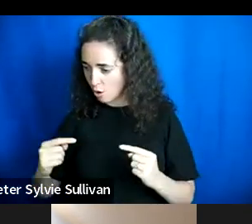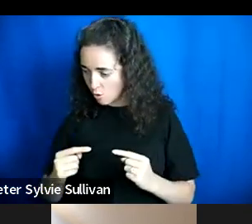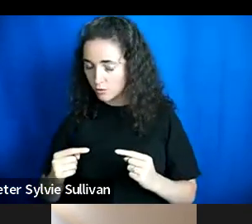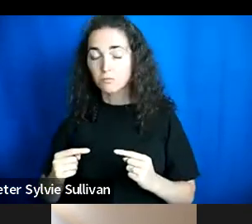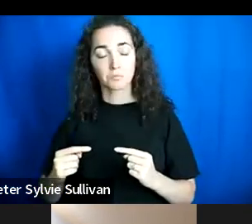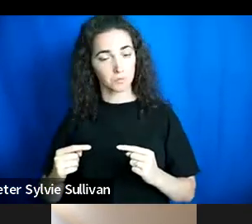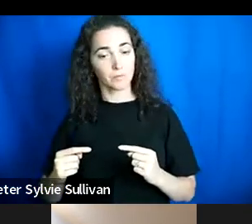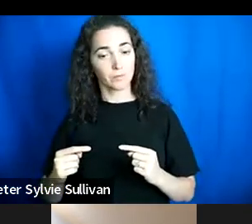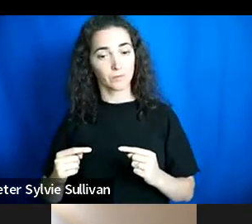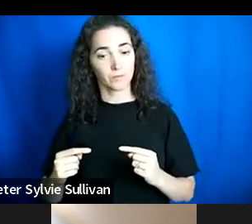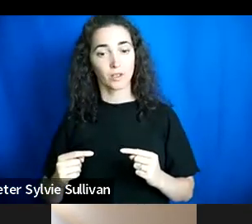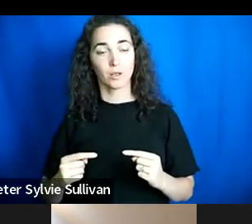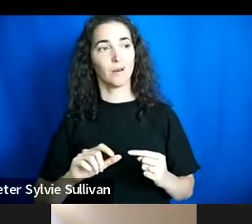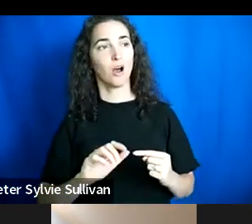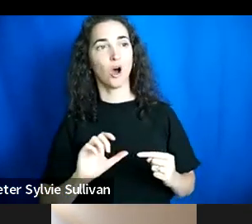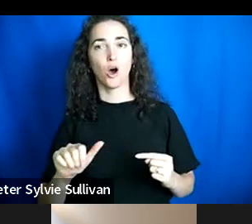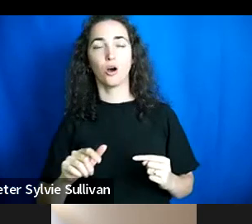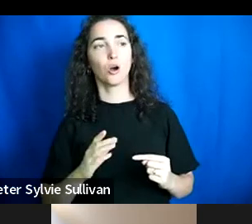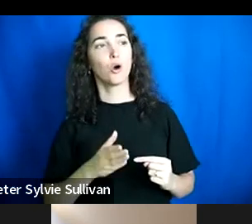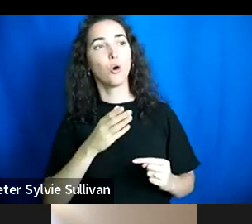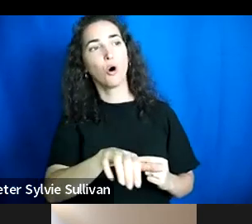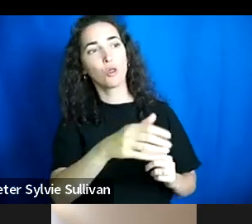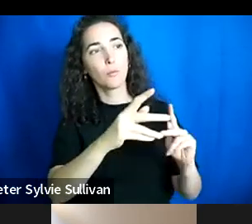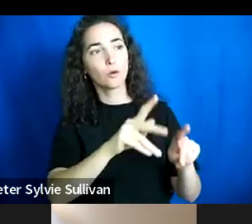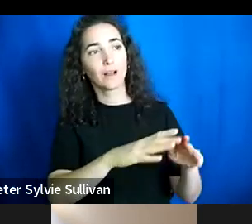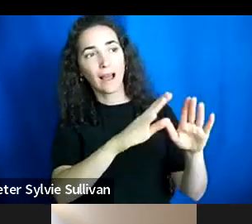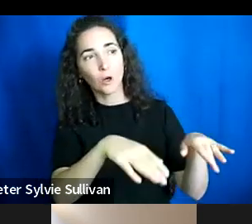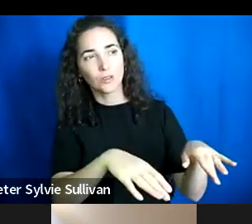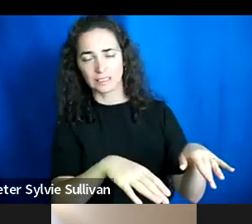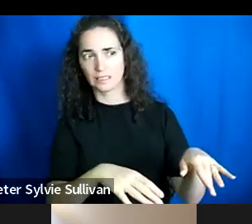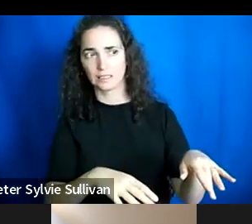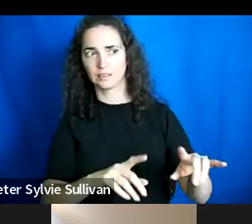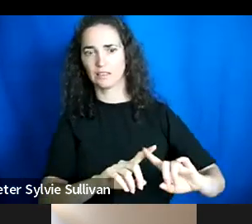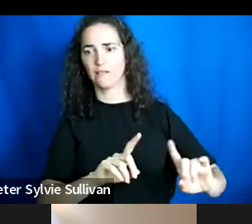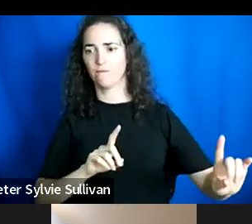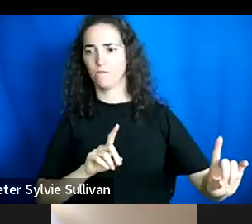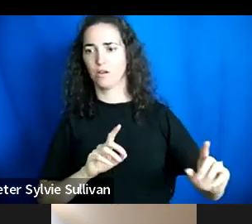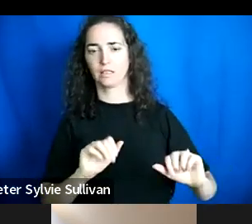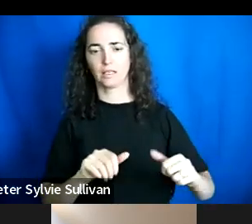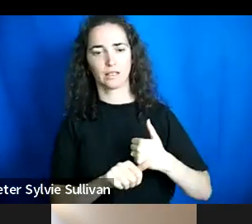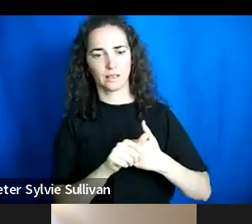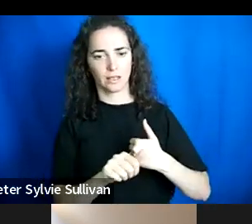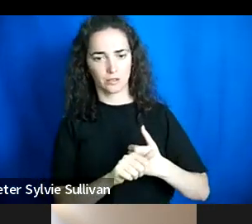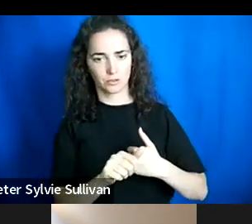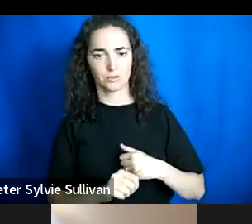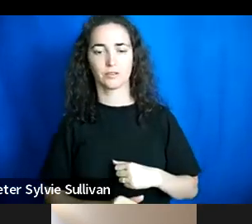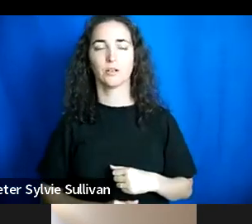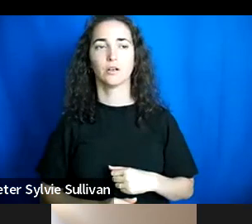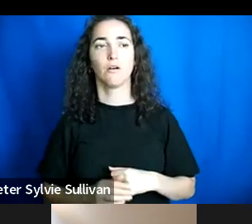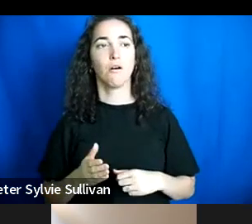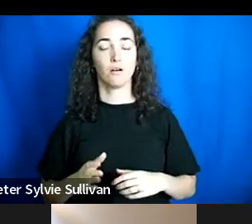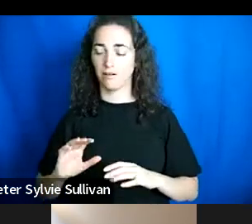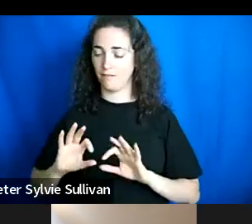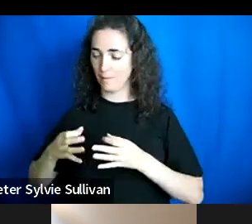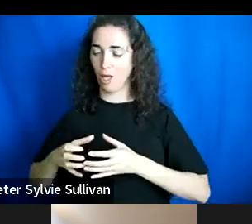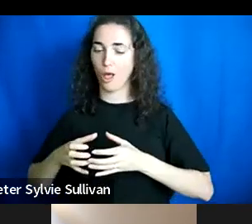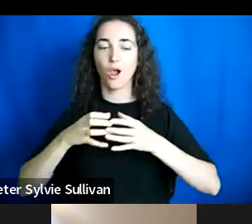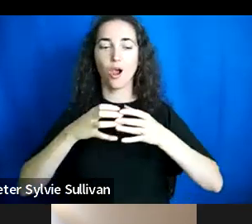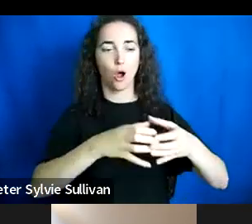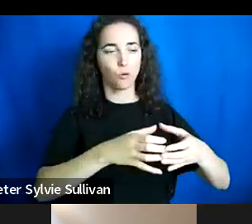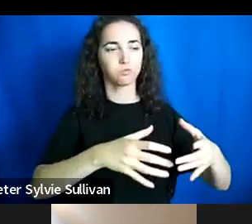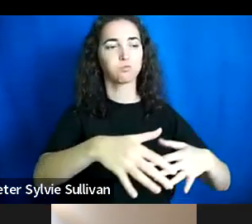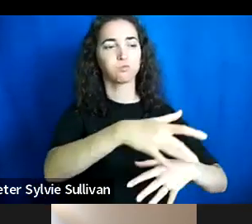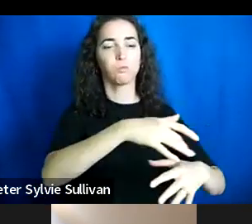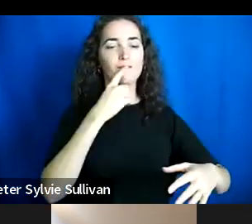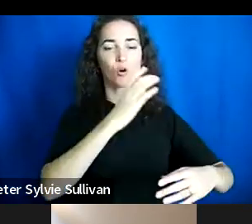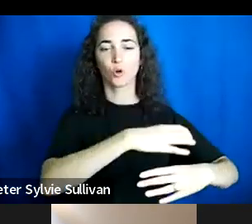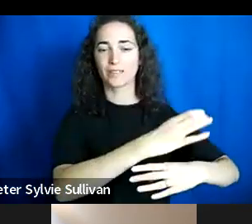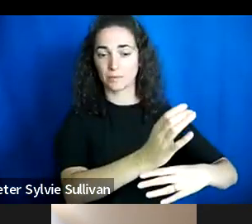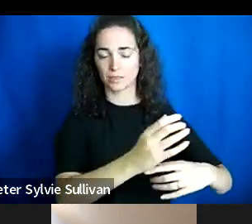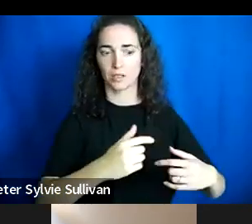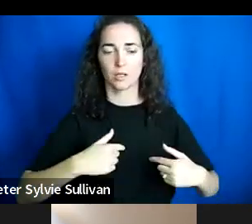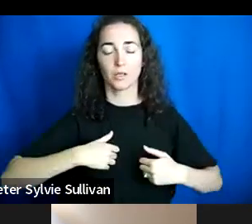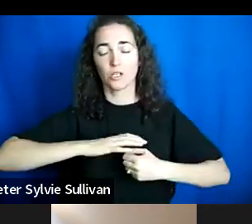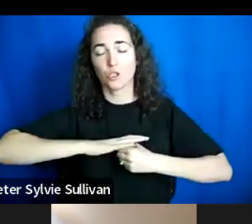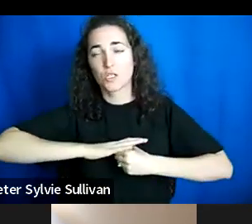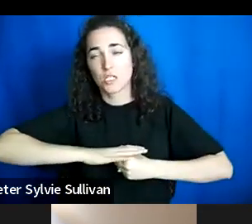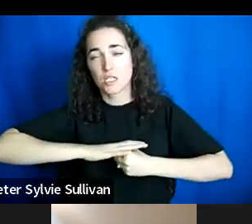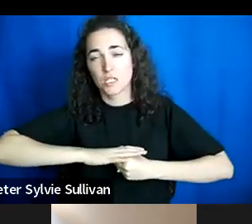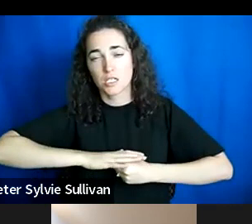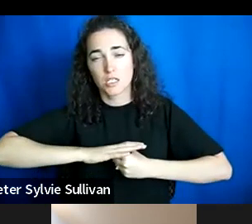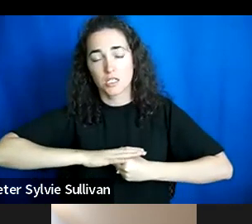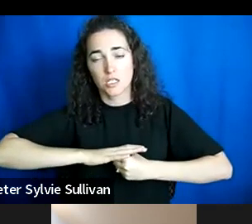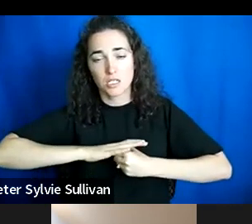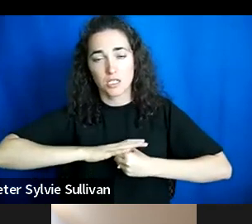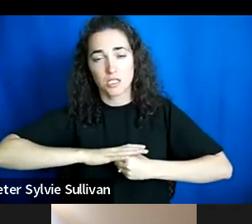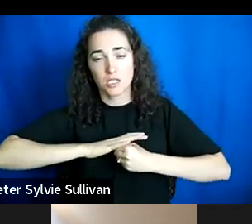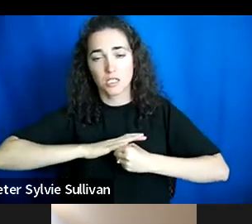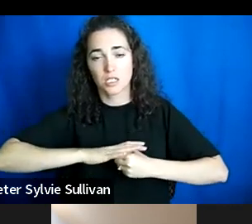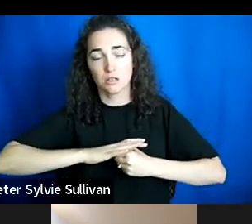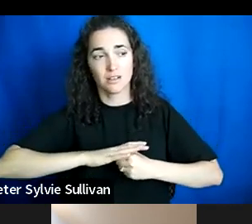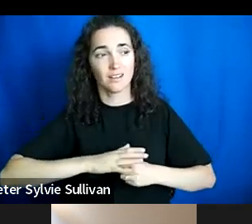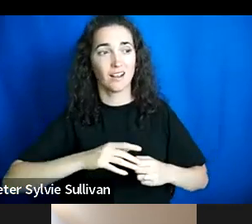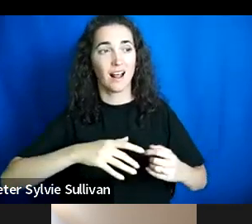But other People's homes are not set up like that. So you know, we go to some to a family members house for Christmas, and it was. and then it was so stressful that it made it going not even enjoyable anymore.